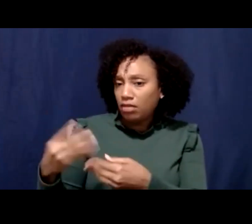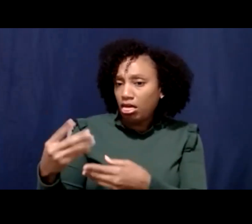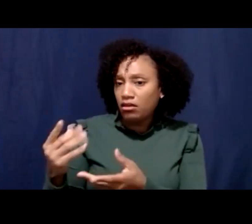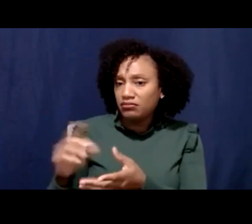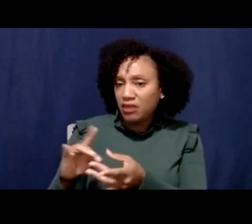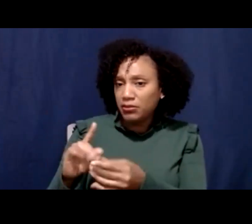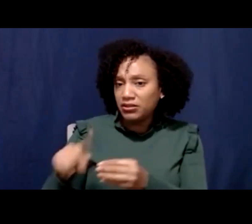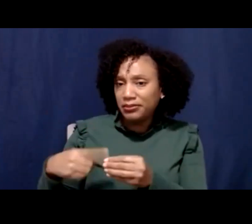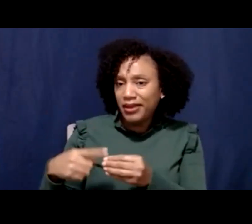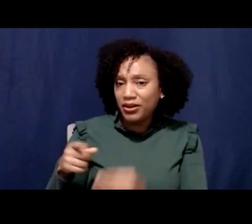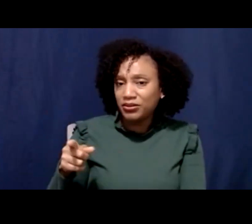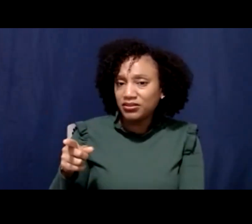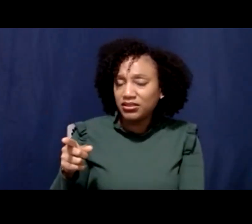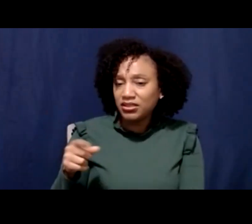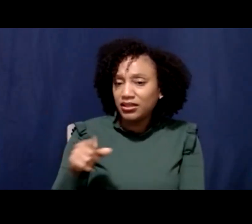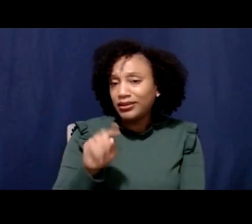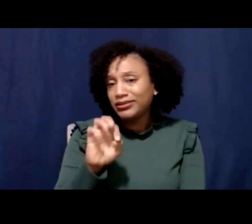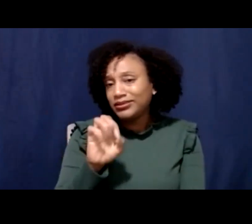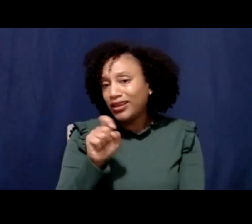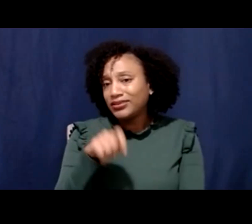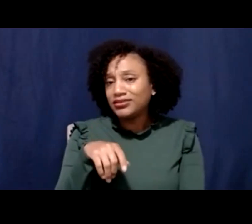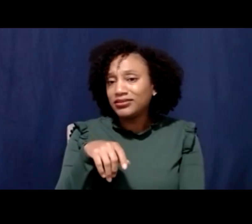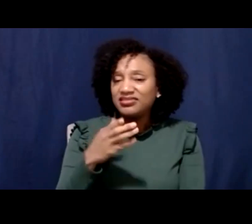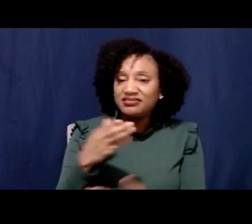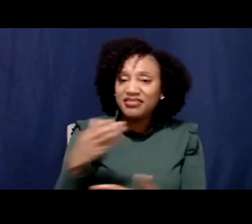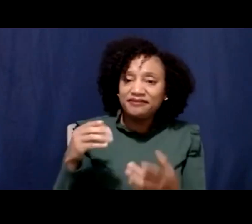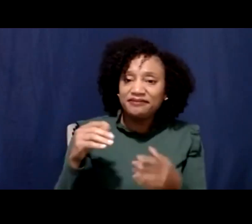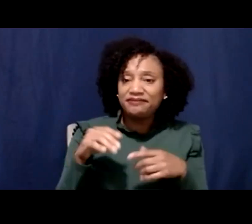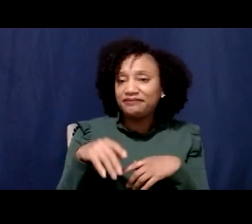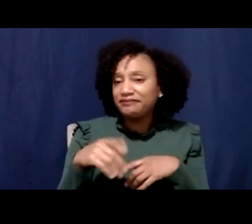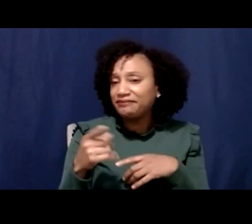about taxes and registering businesses,